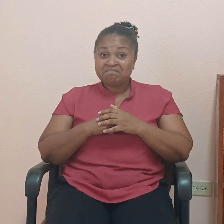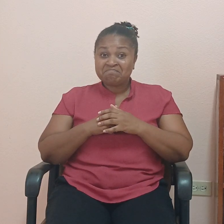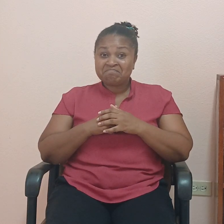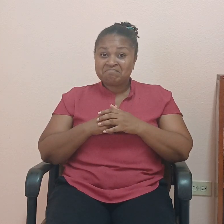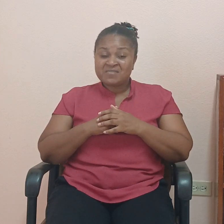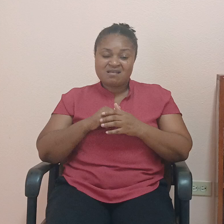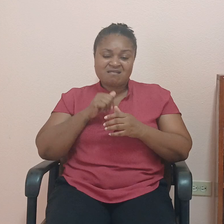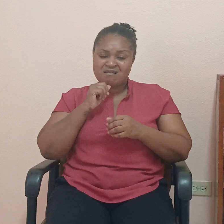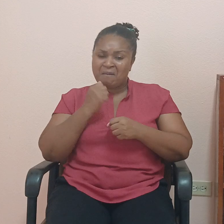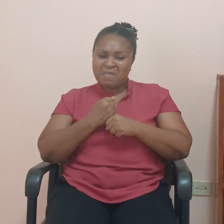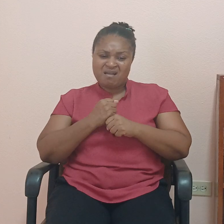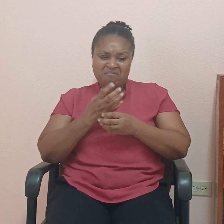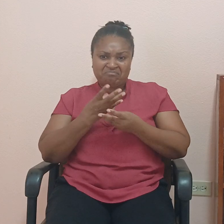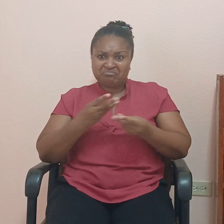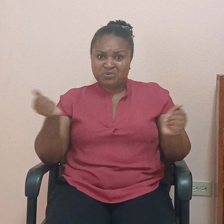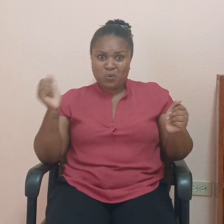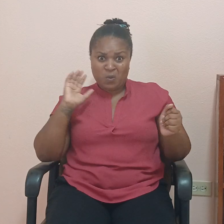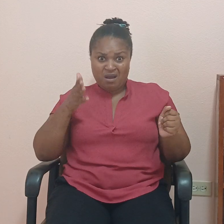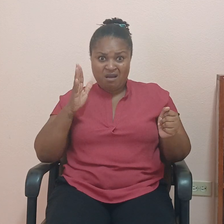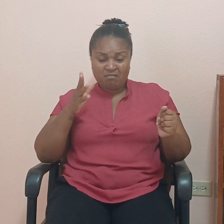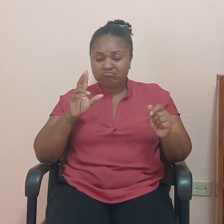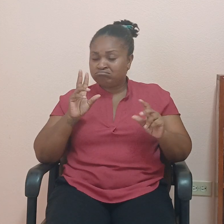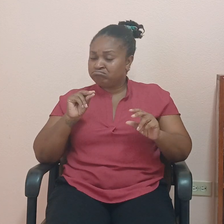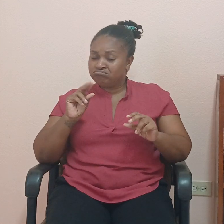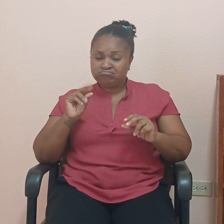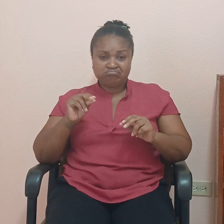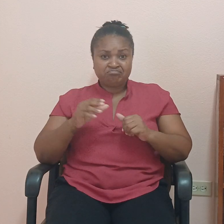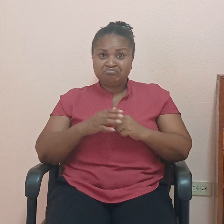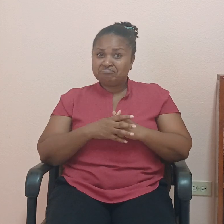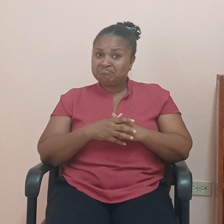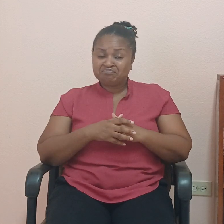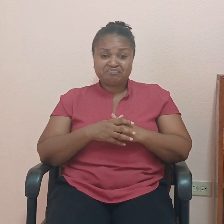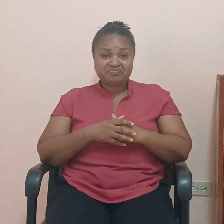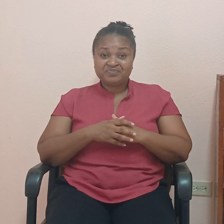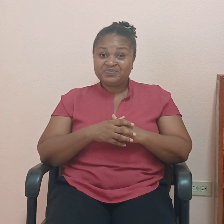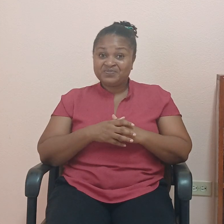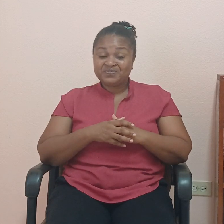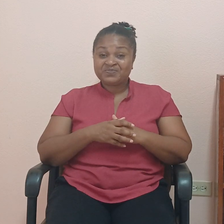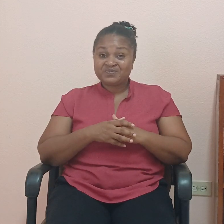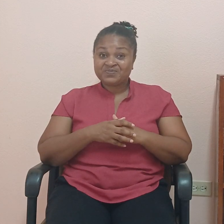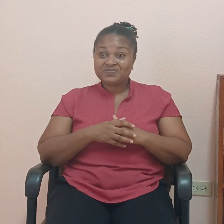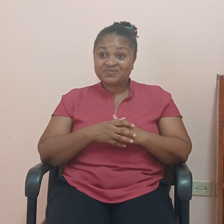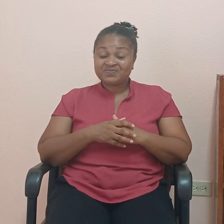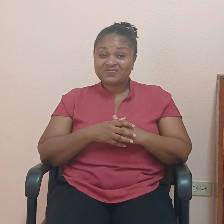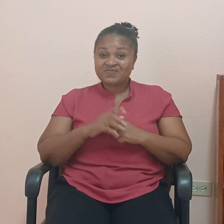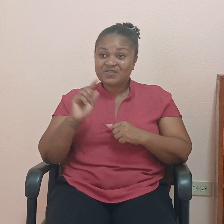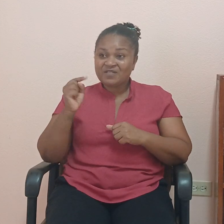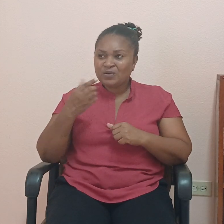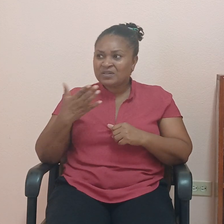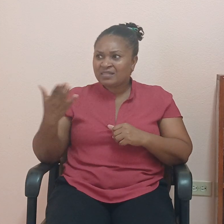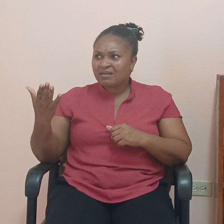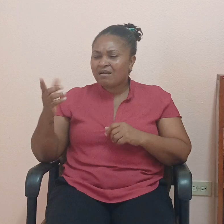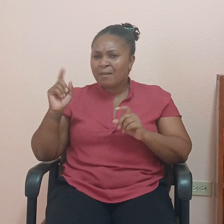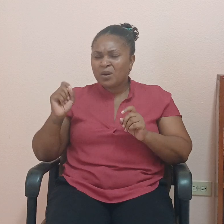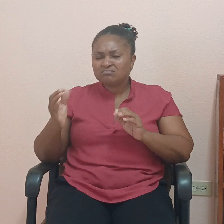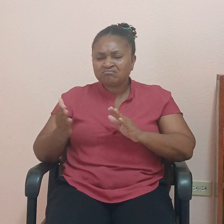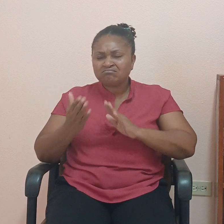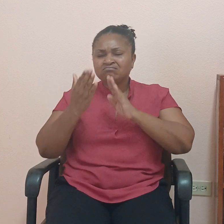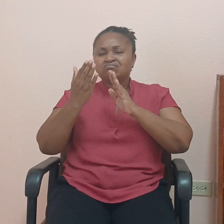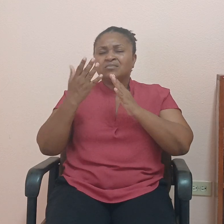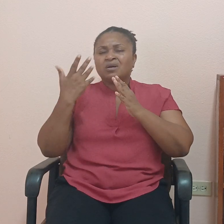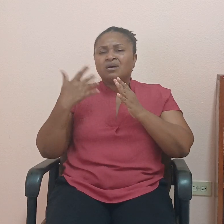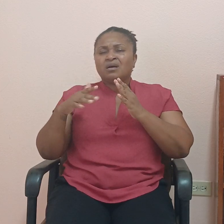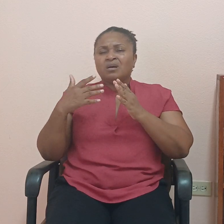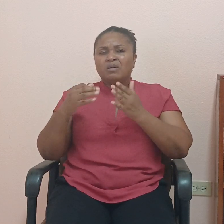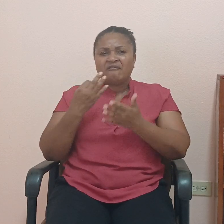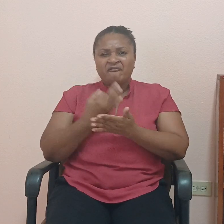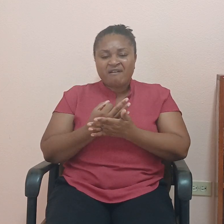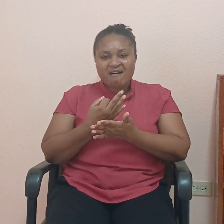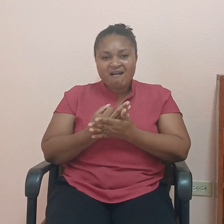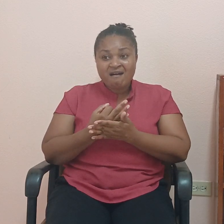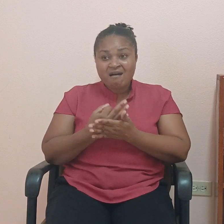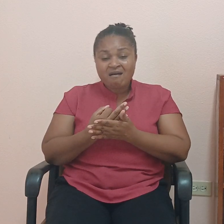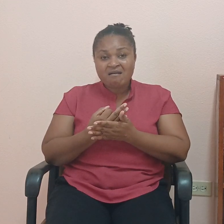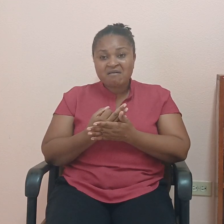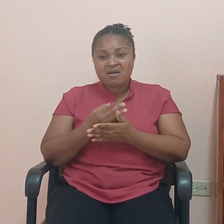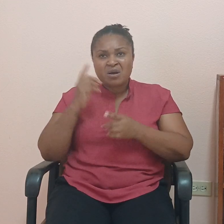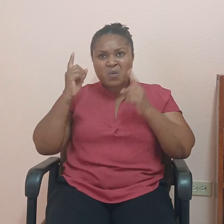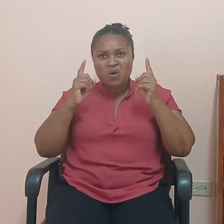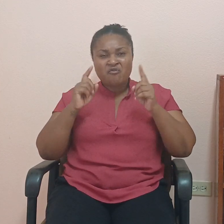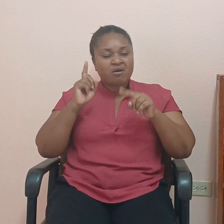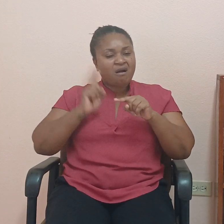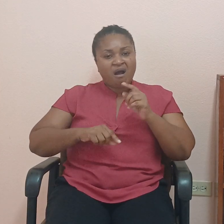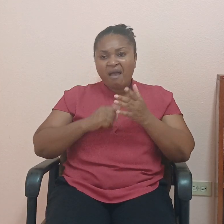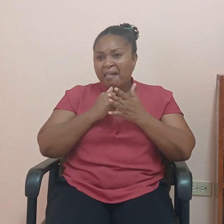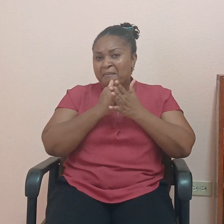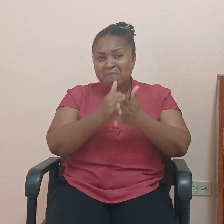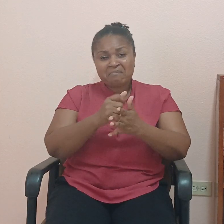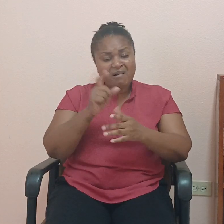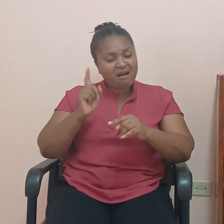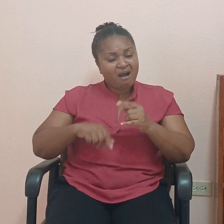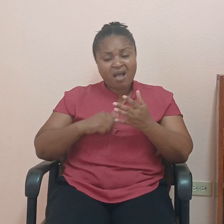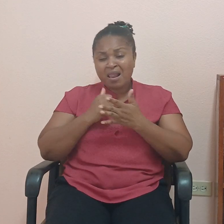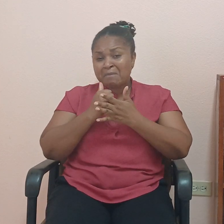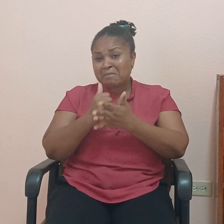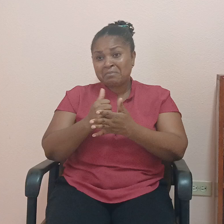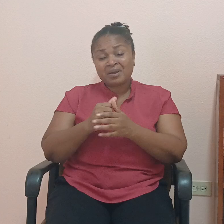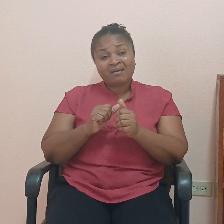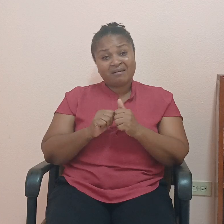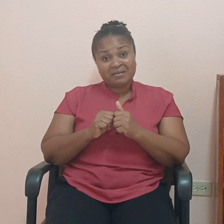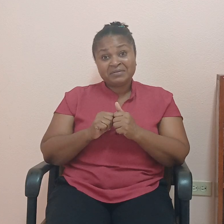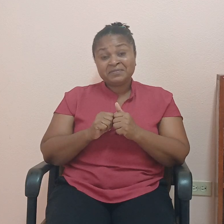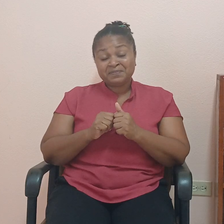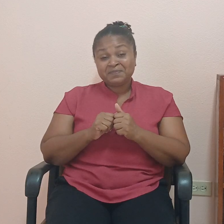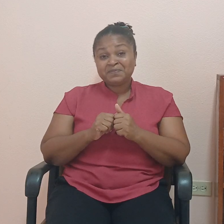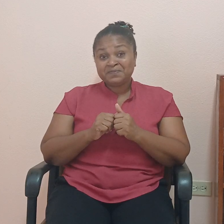MAKE IT GO AWAY. THE FIRST THING WE MUST FACE IS THE FACT THAT OUR WORRIES ARE NOT HELPING US. MANY